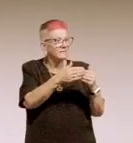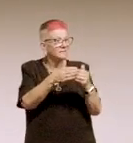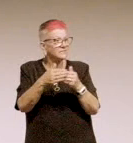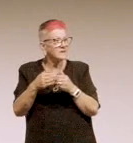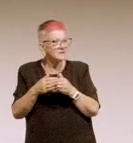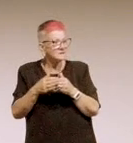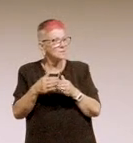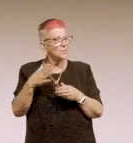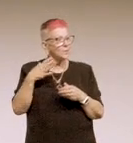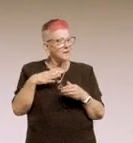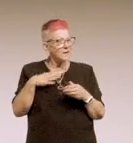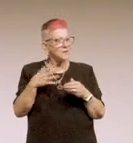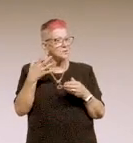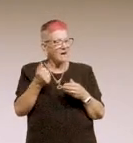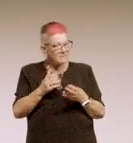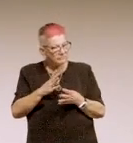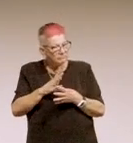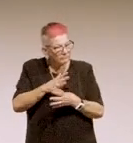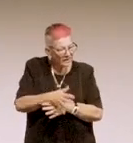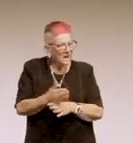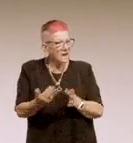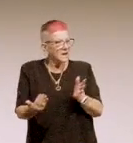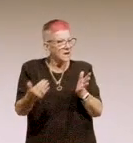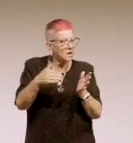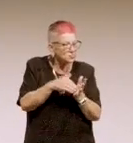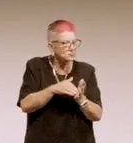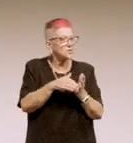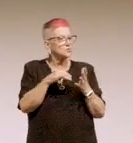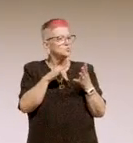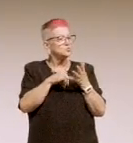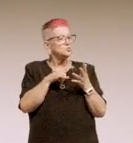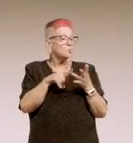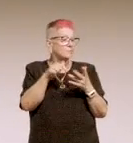We have to put extra effort so that, let's say for this particular